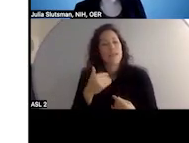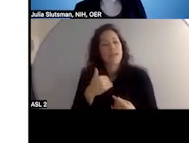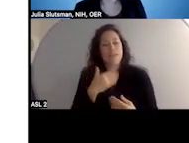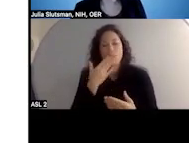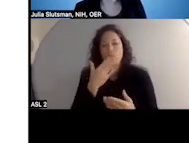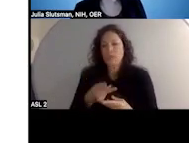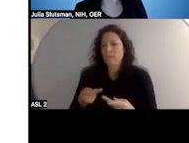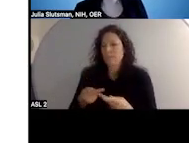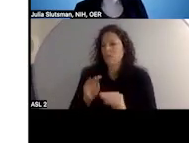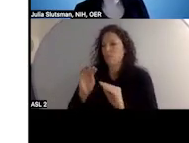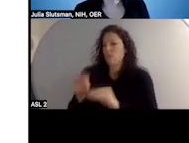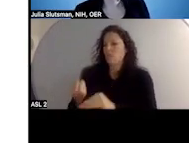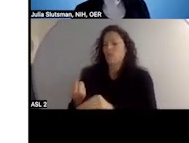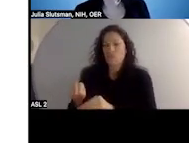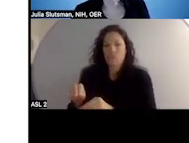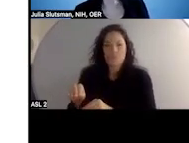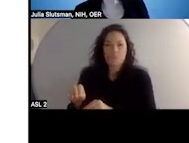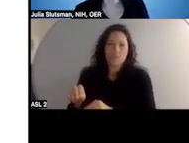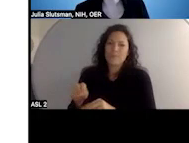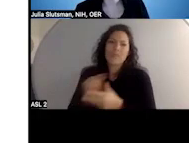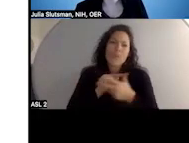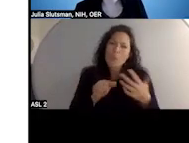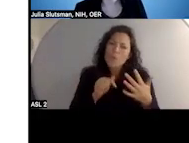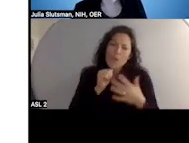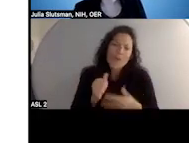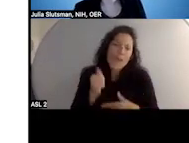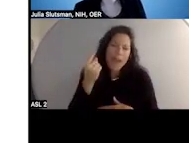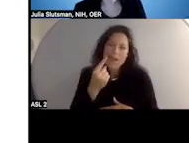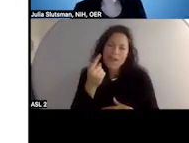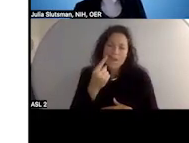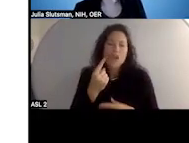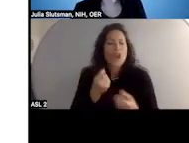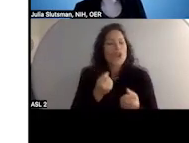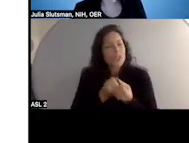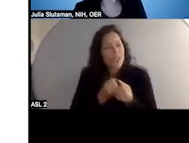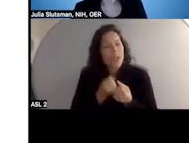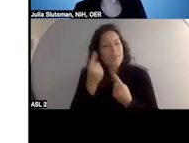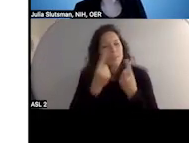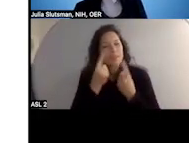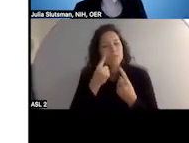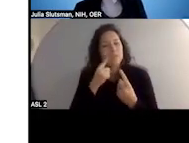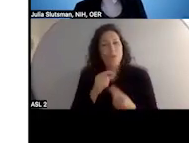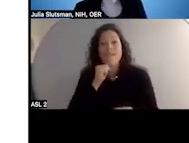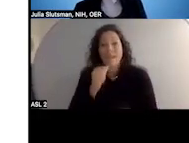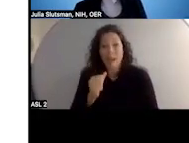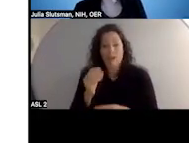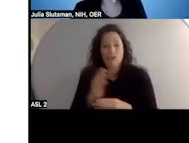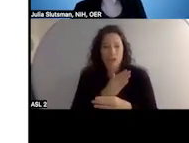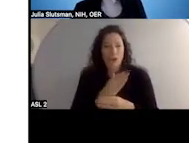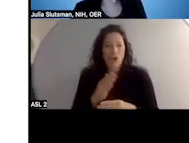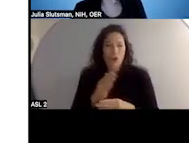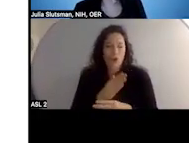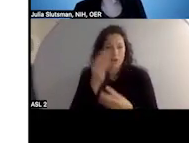and generally these are not considered to be justifiable considerations. We do have additional FAQs